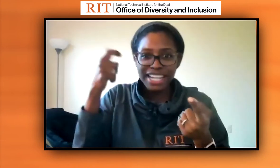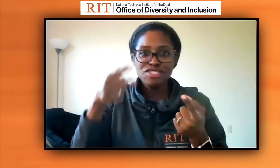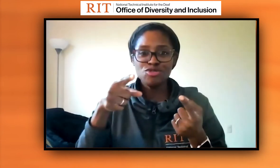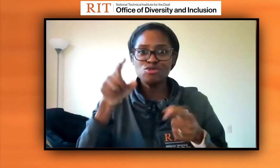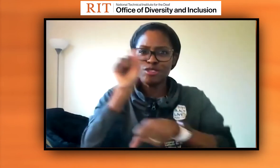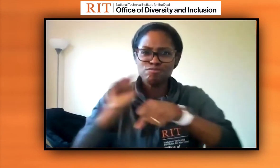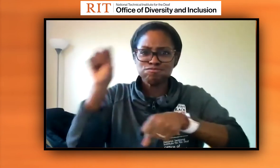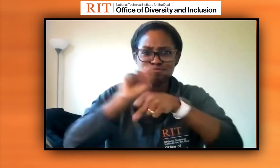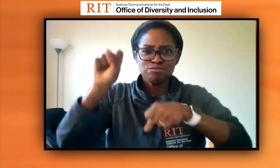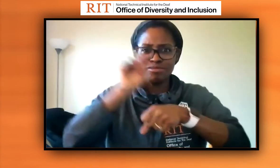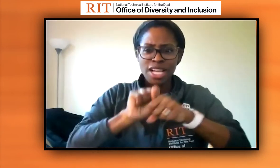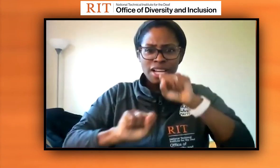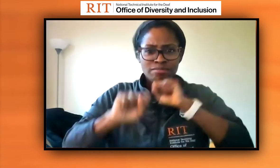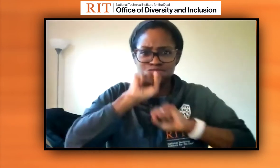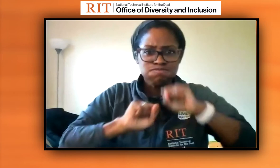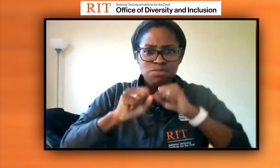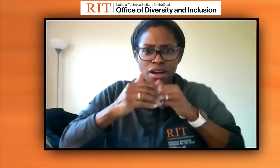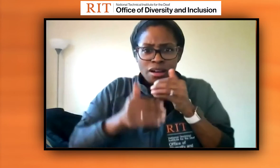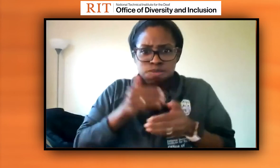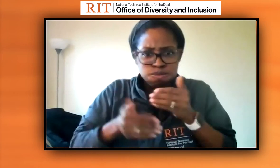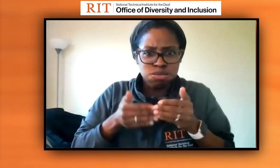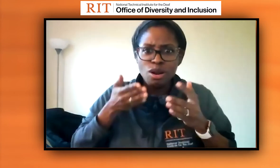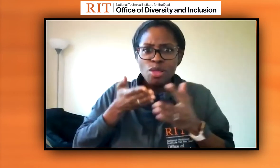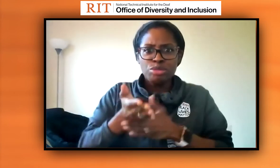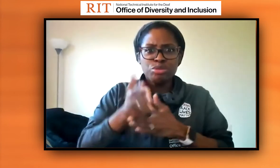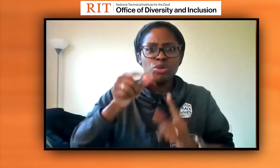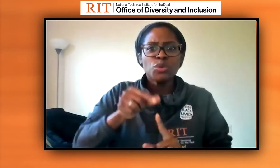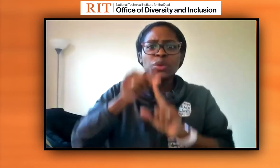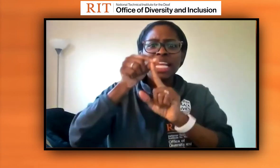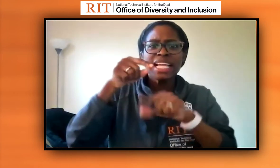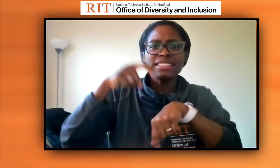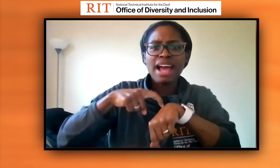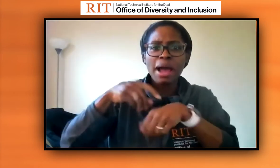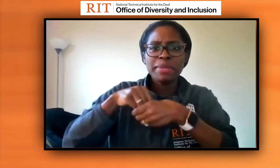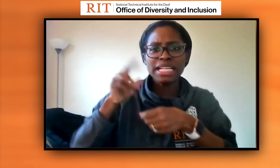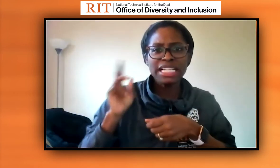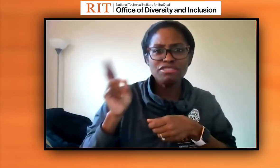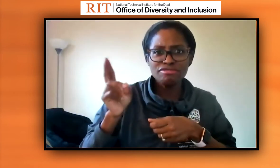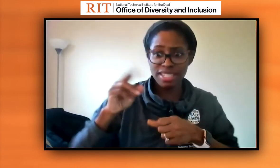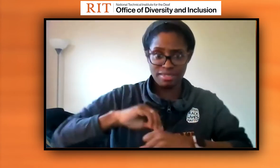congratulations. I know that you've worked really hard to get through this unique time in history.